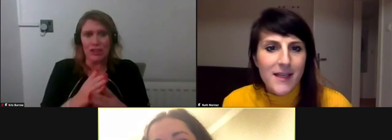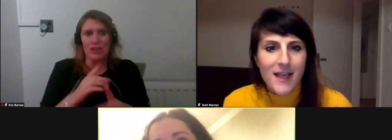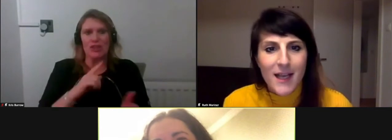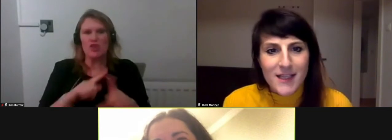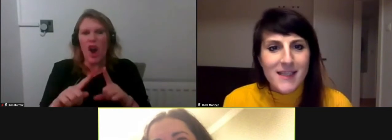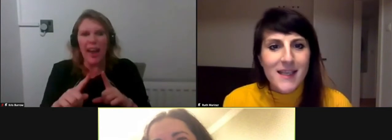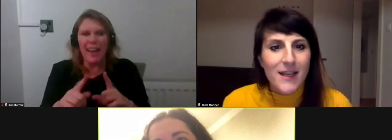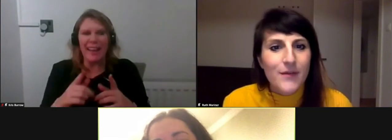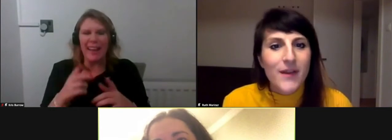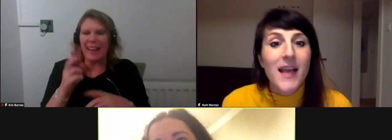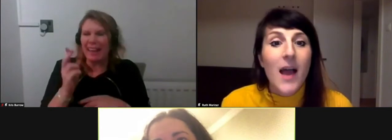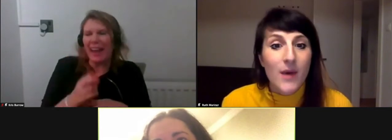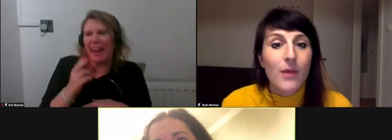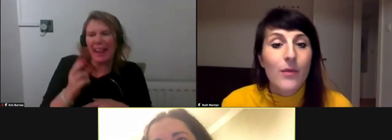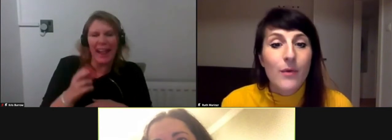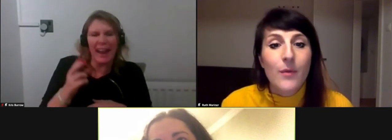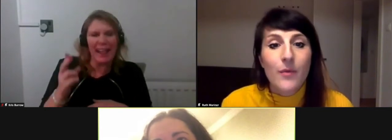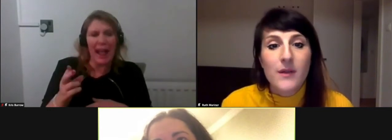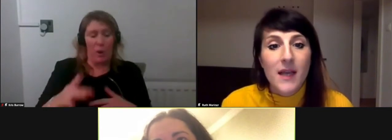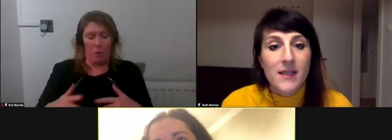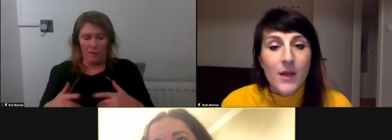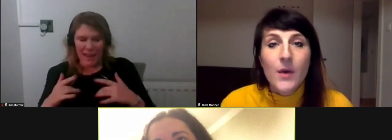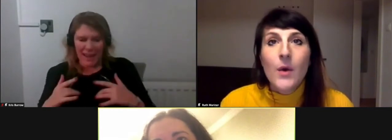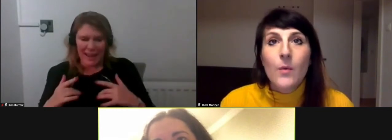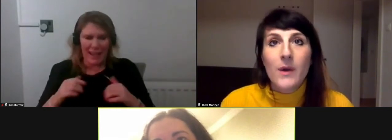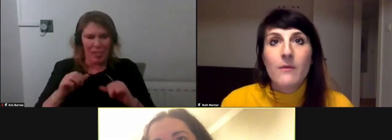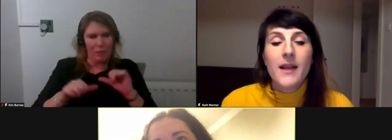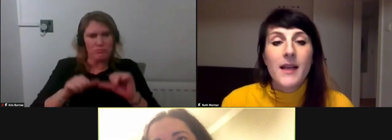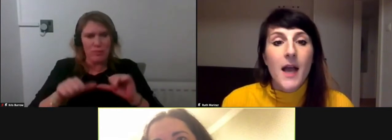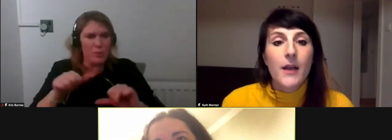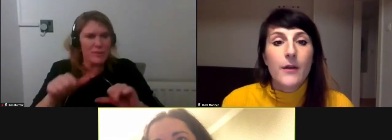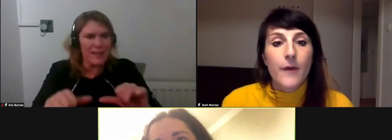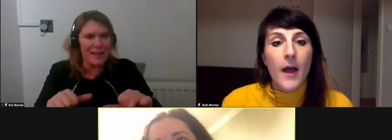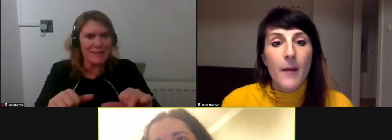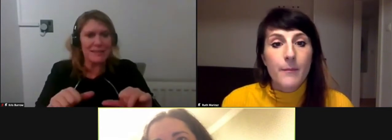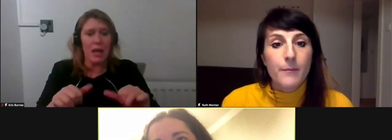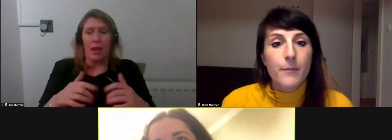twice and feeling our way through the process, we were really kind of passing